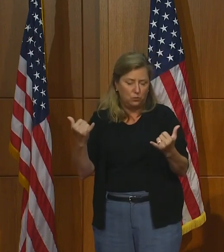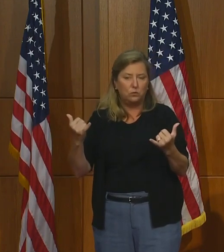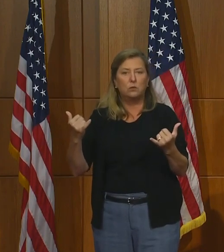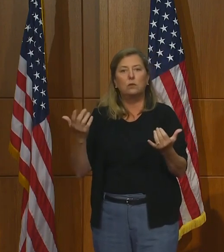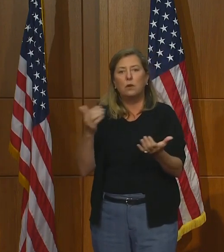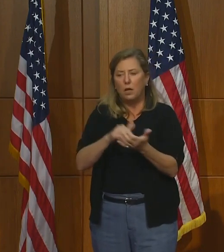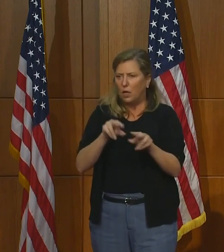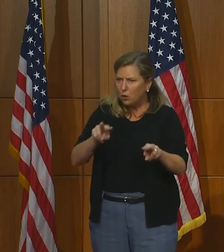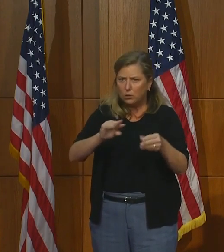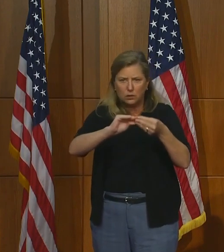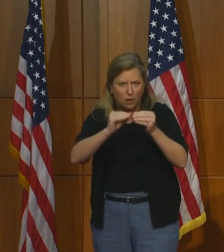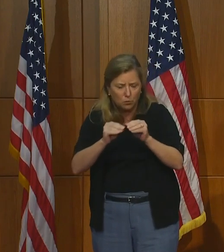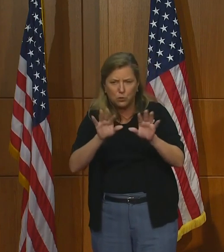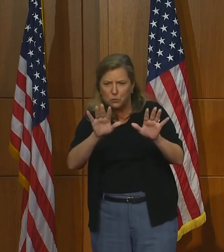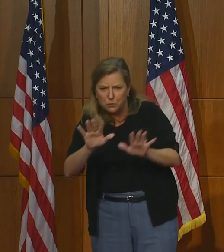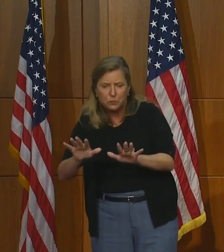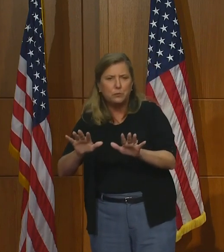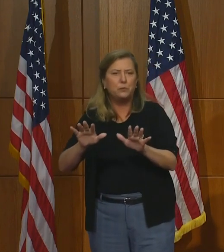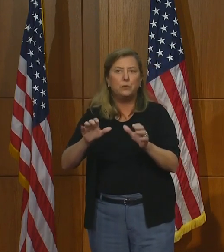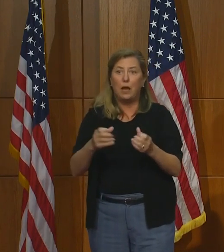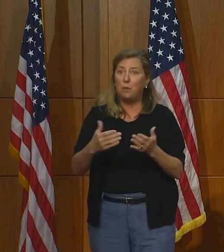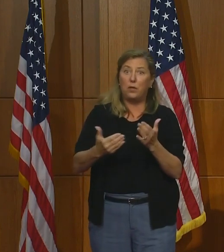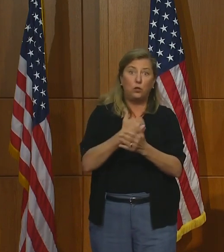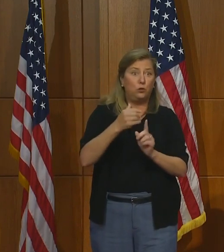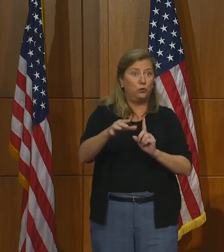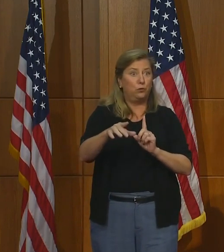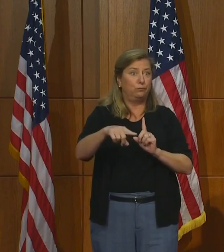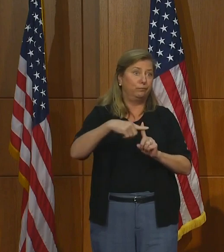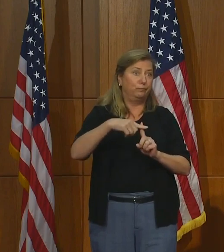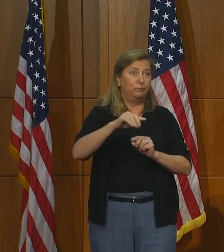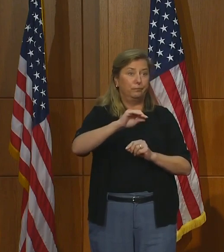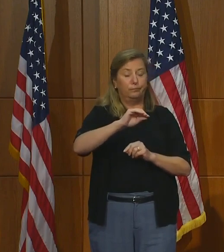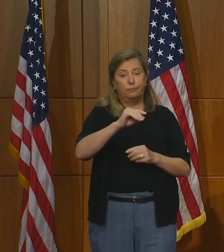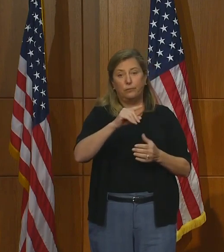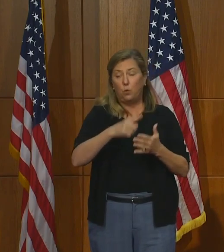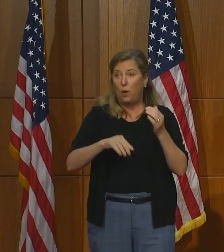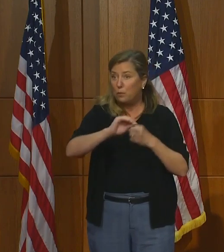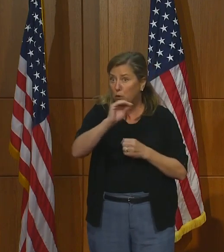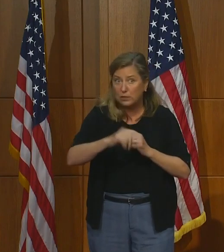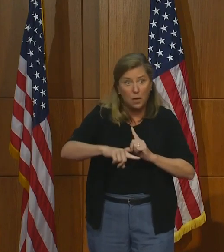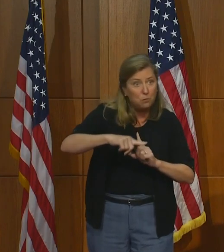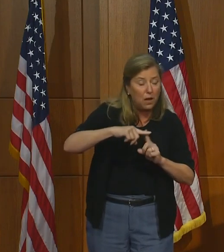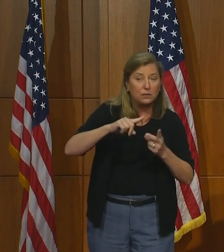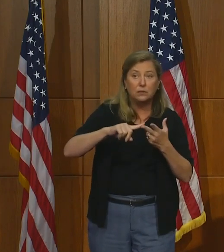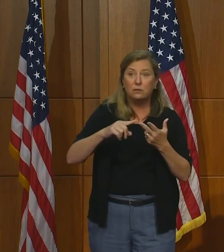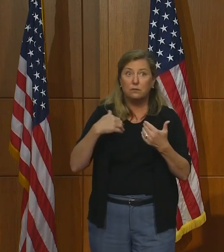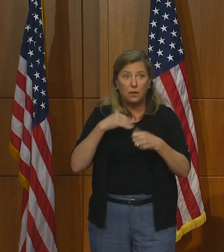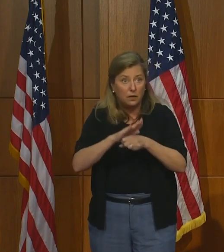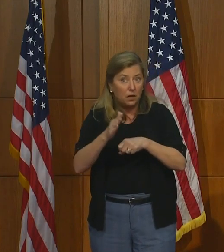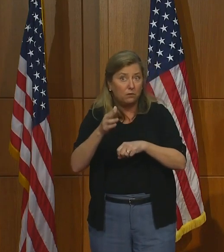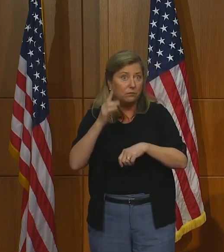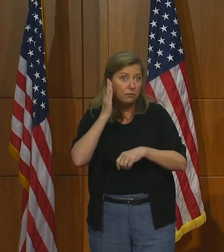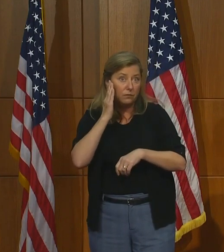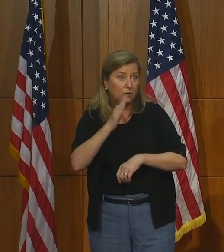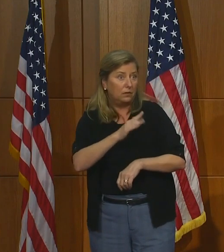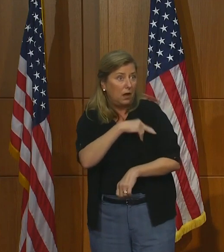FACE TO- WE AGAIN WE WILL LOOK AT THE DATA THE- THE NUMBER OF